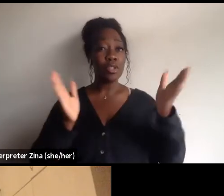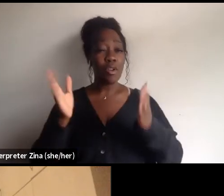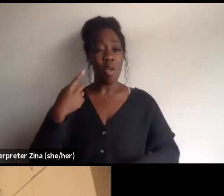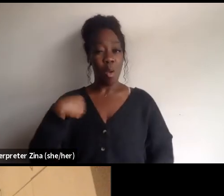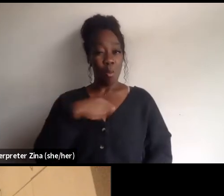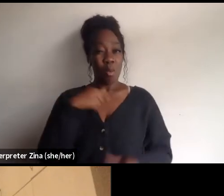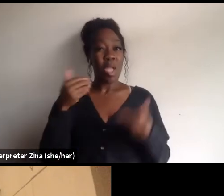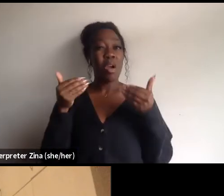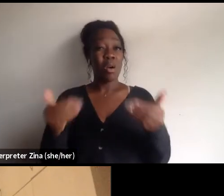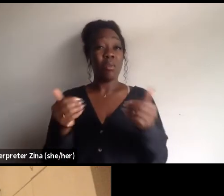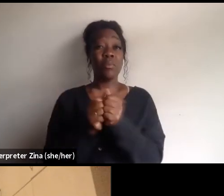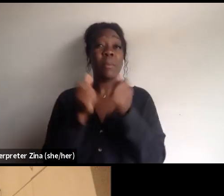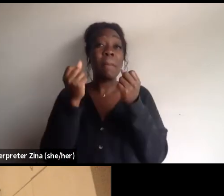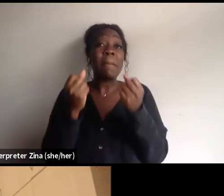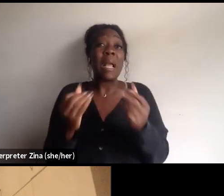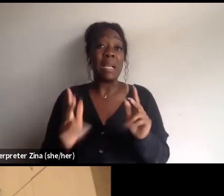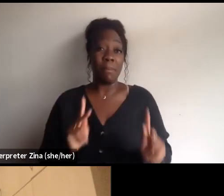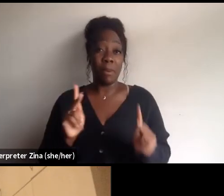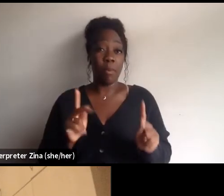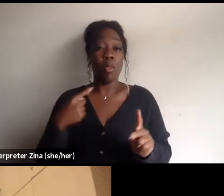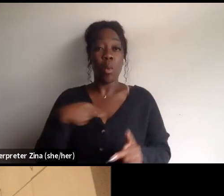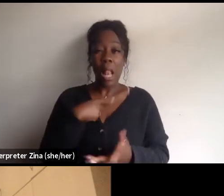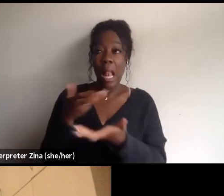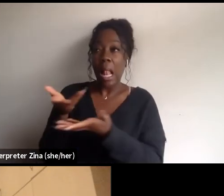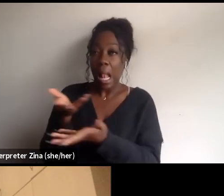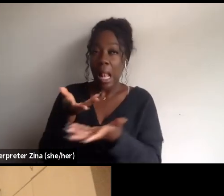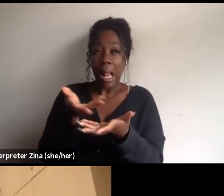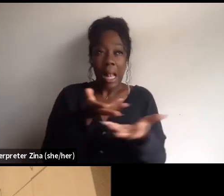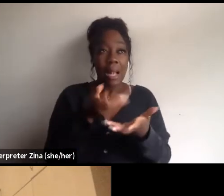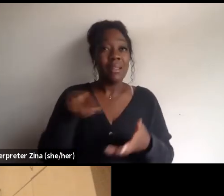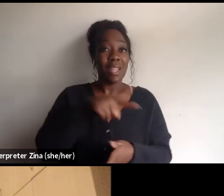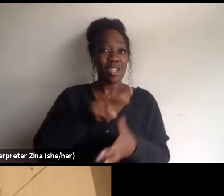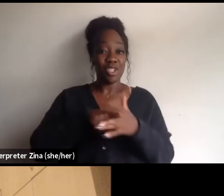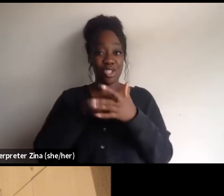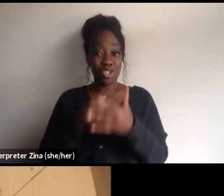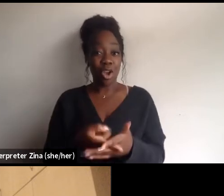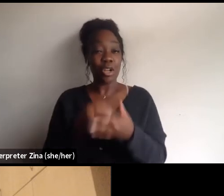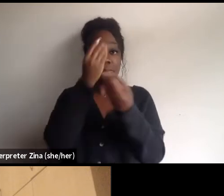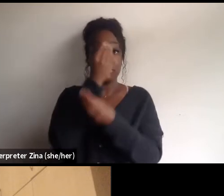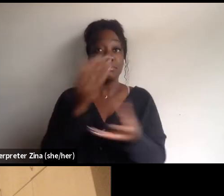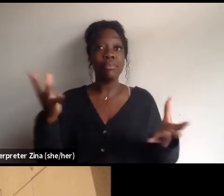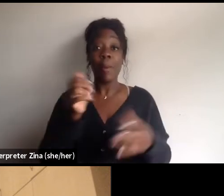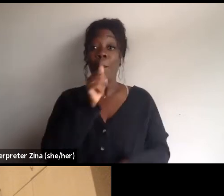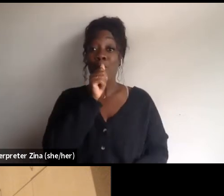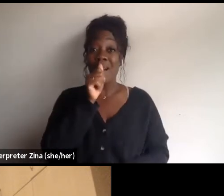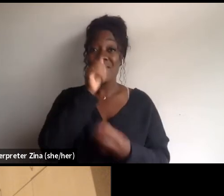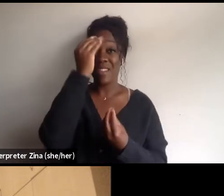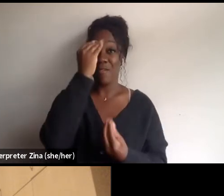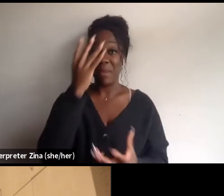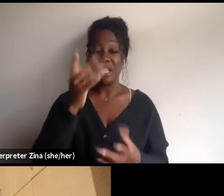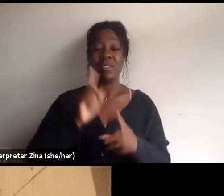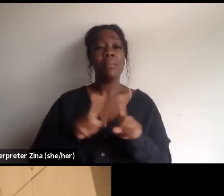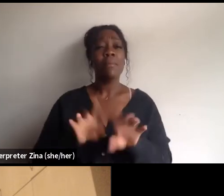you engage with people, they start to share information, confidential information. But the important part of it is that you have